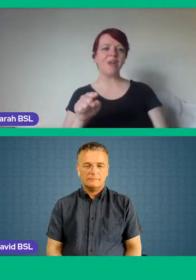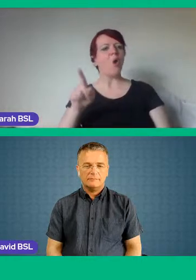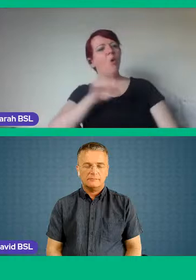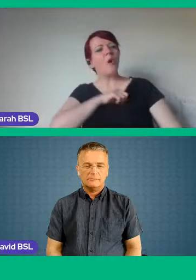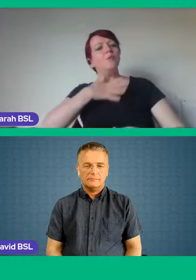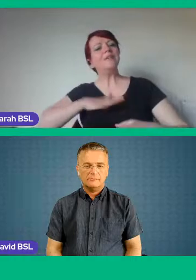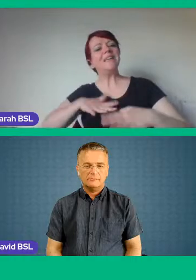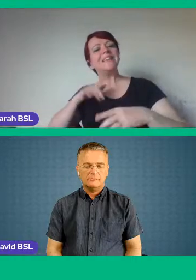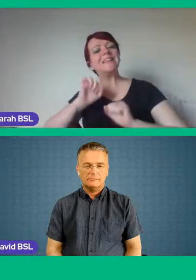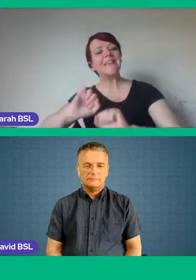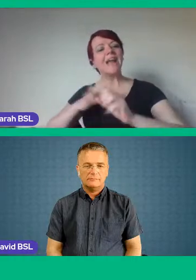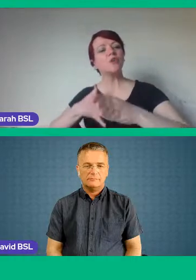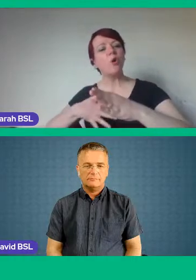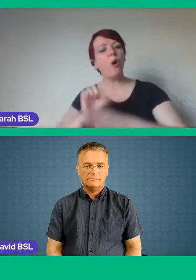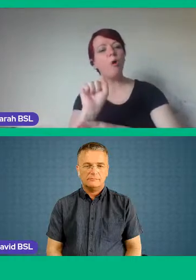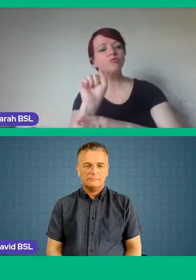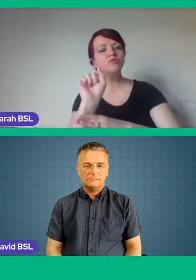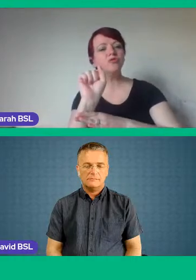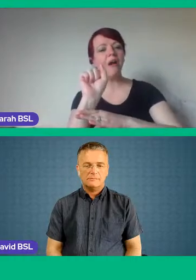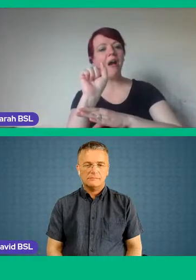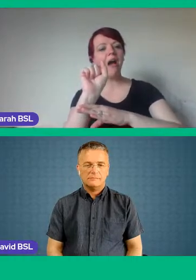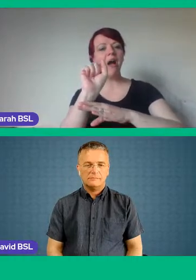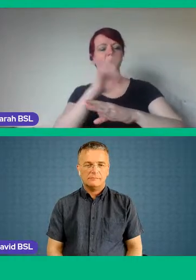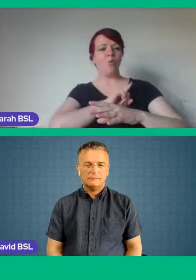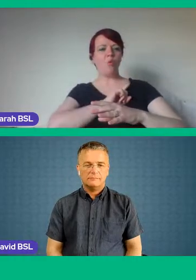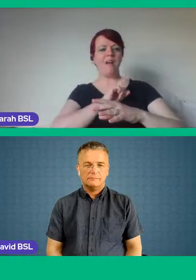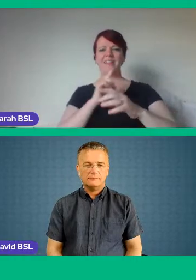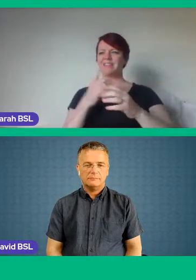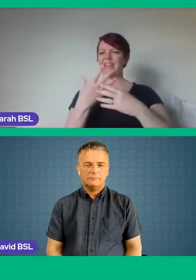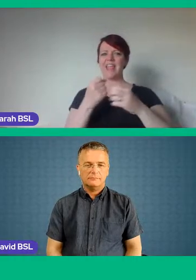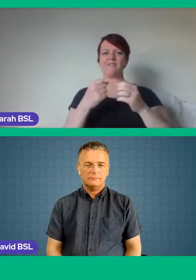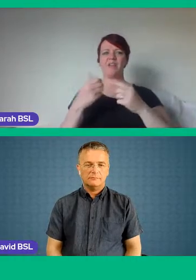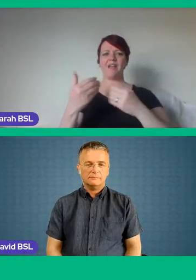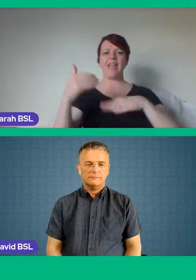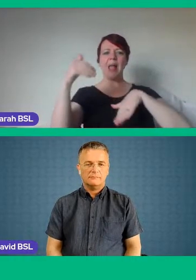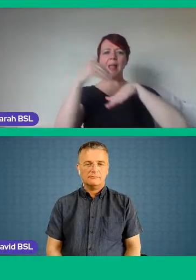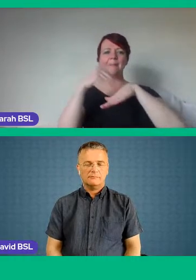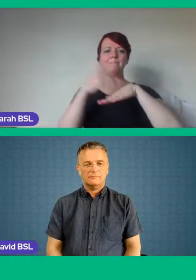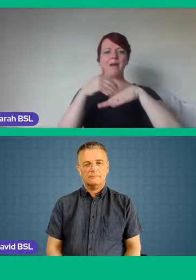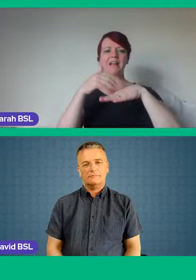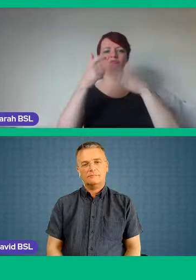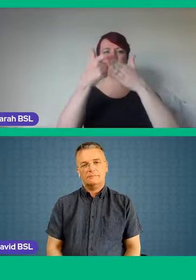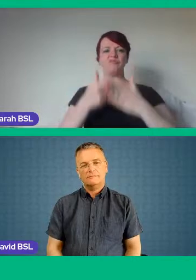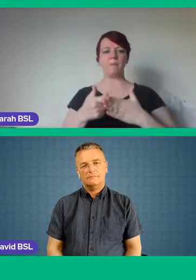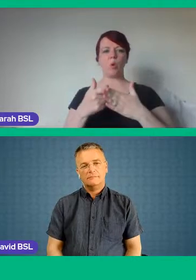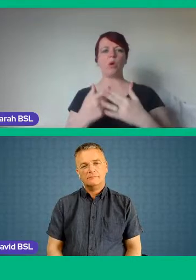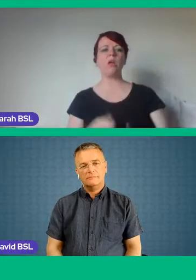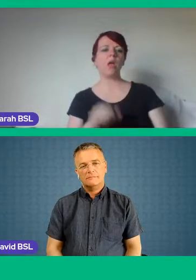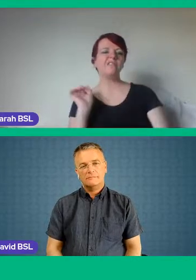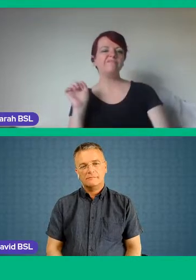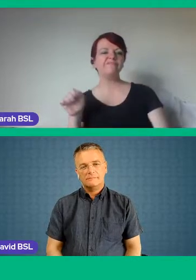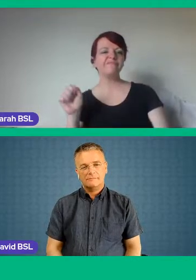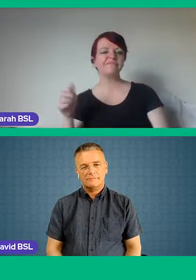Why cannot not be the culture? Because, people put their impact reports up, and it is like, yes. But come on